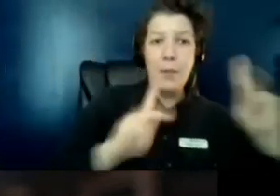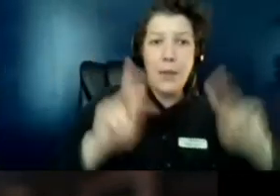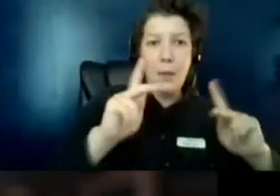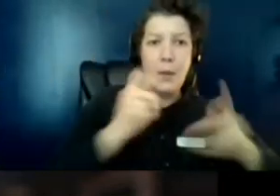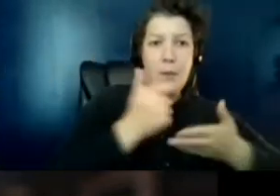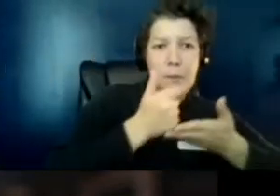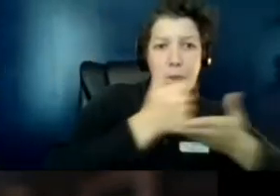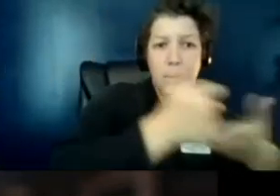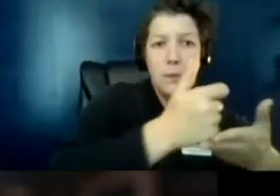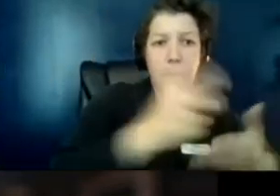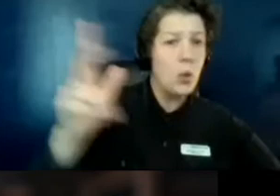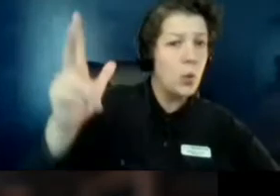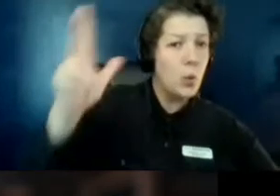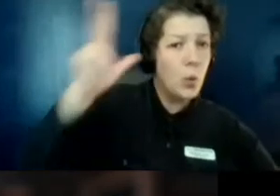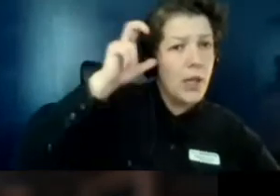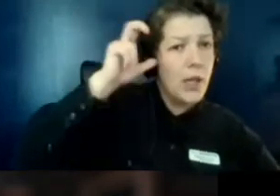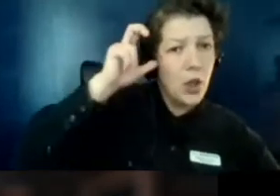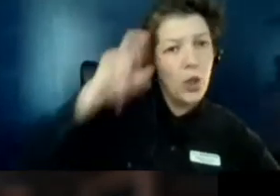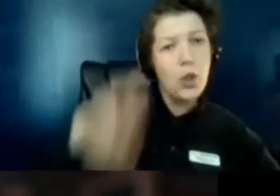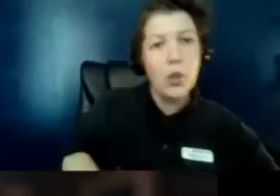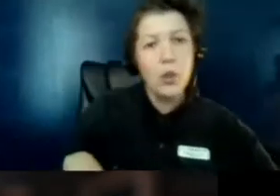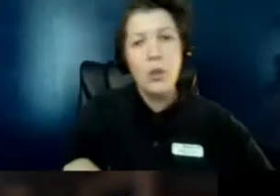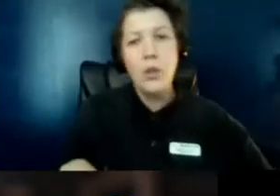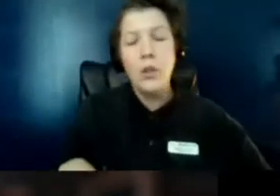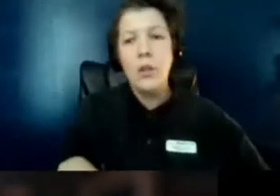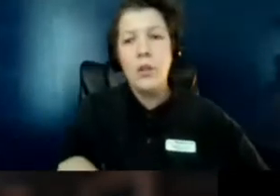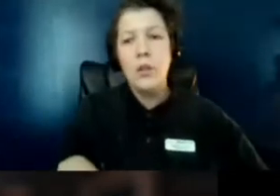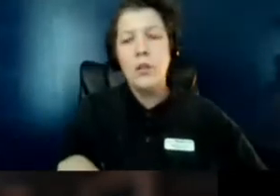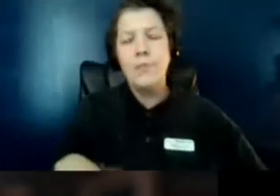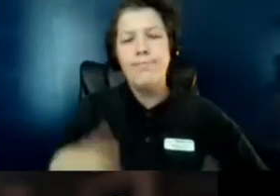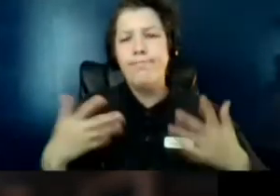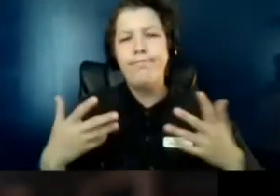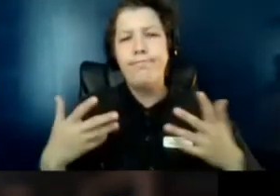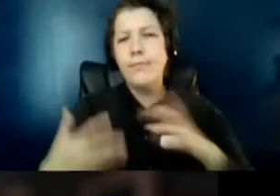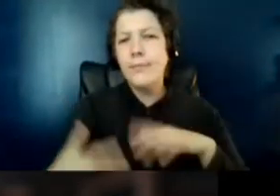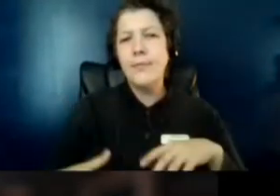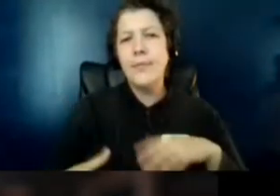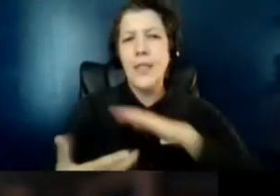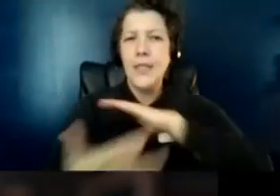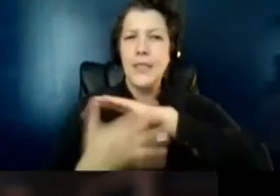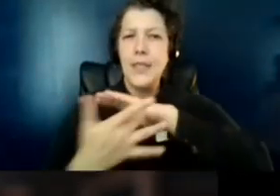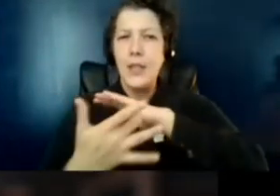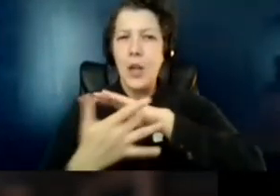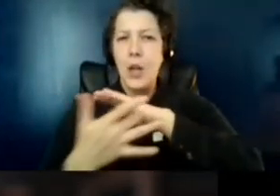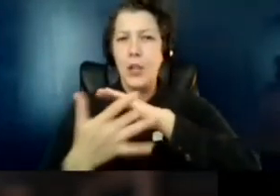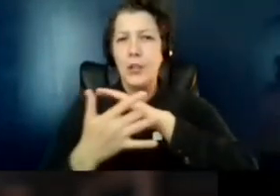notion that approaches this idea of what a normal person, what an average person should